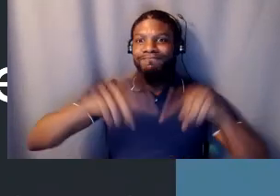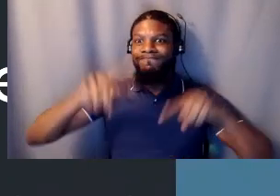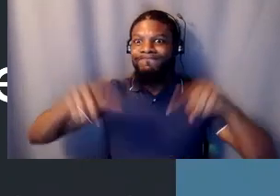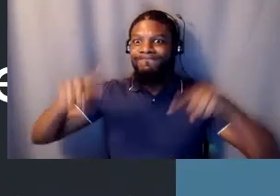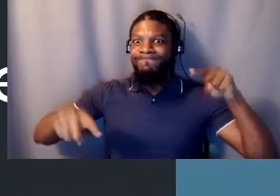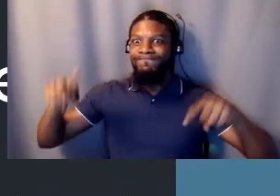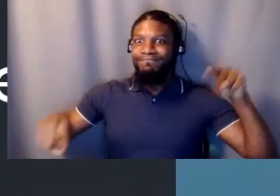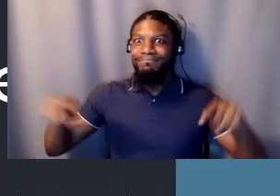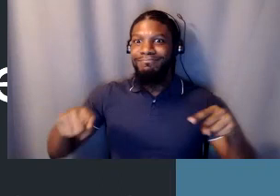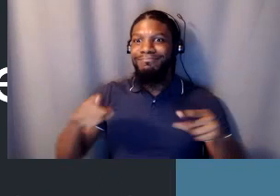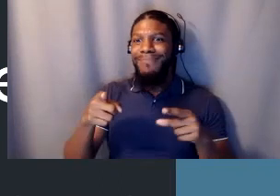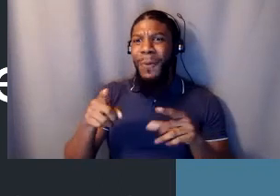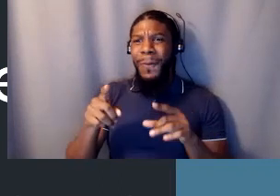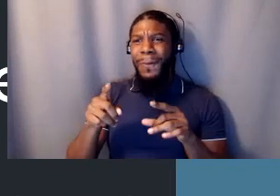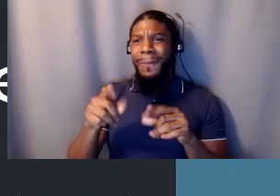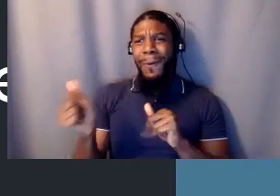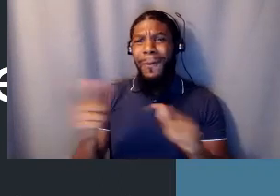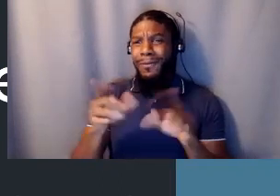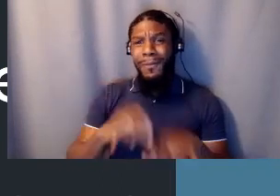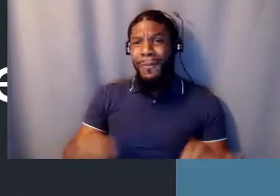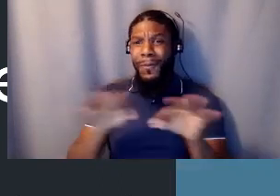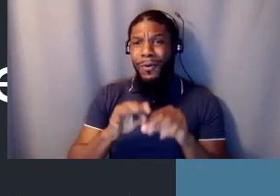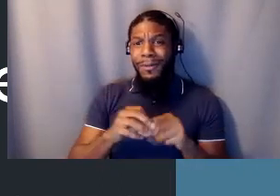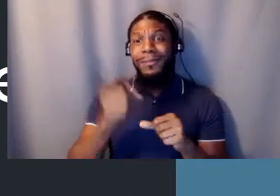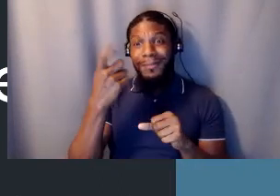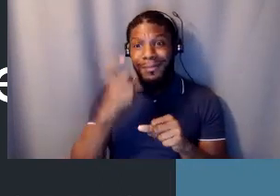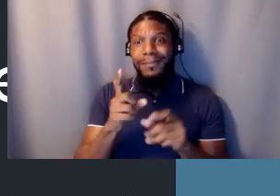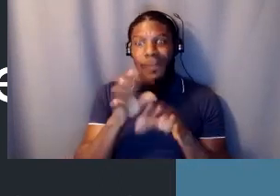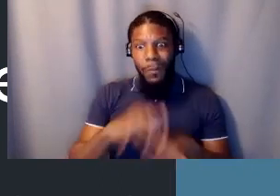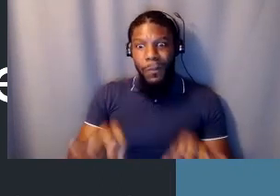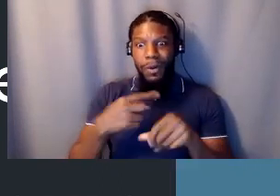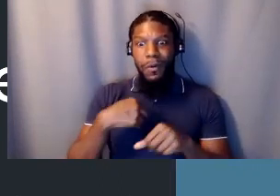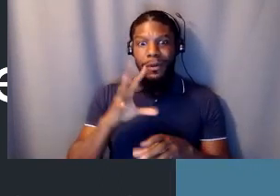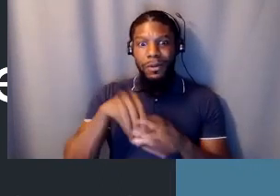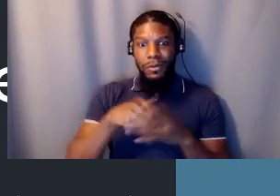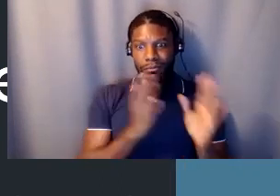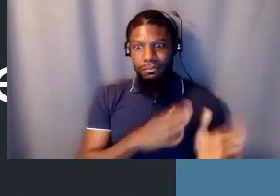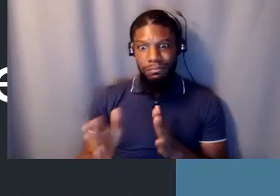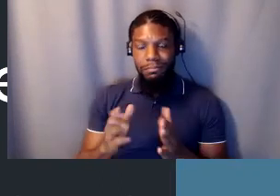as we think about the types of programming we're offering and who's making use of them and when.